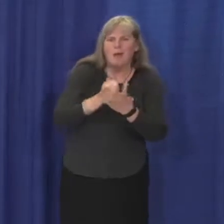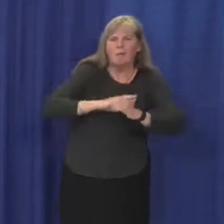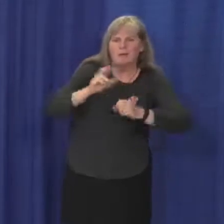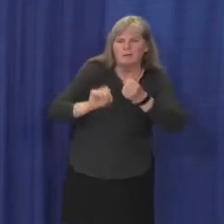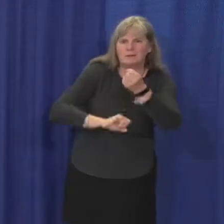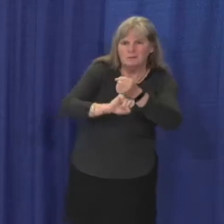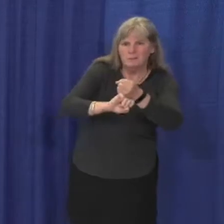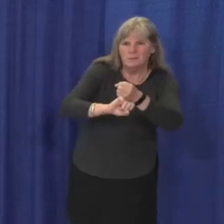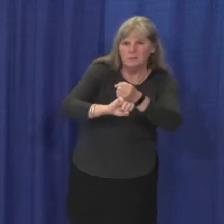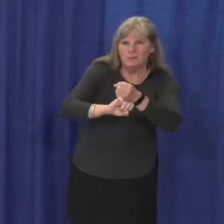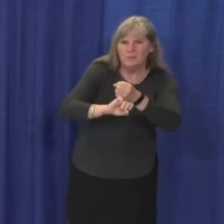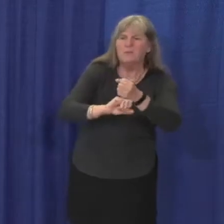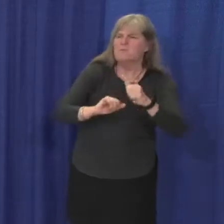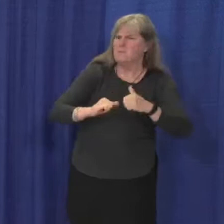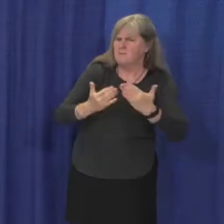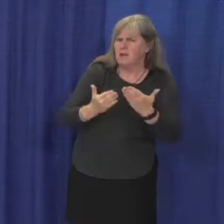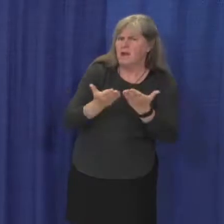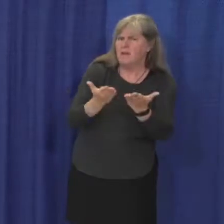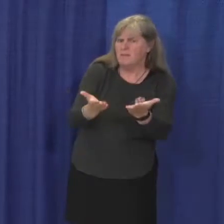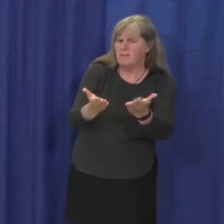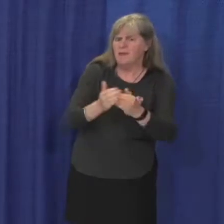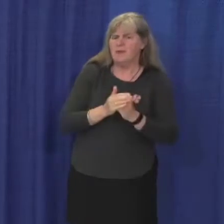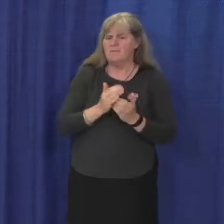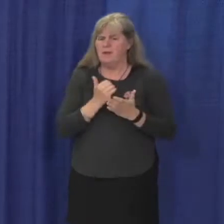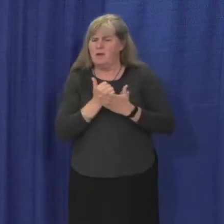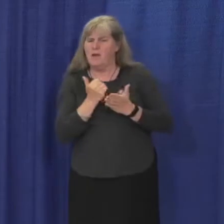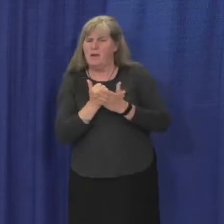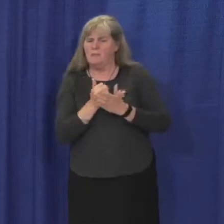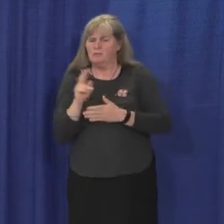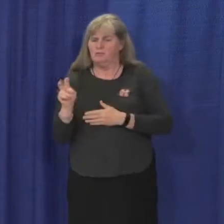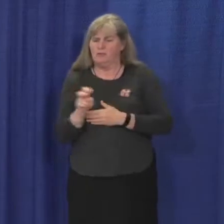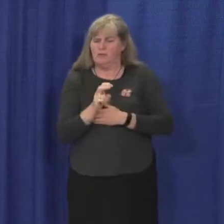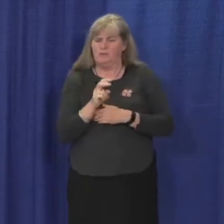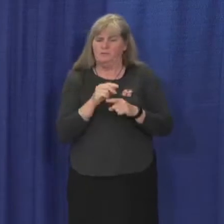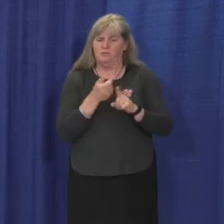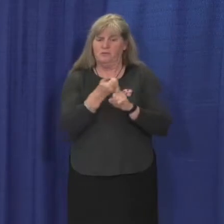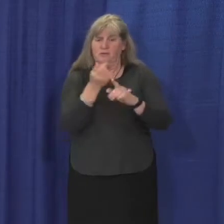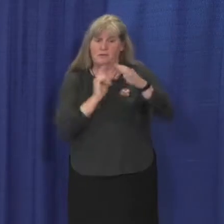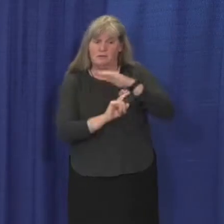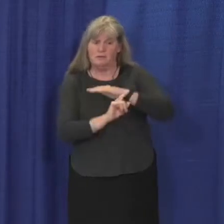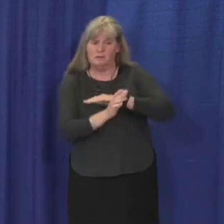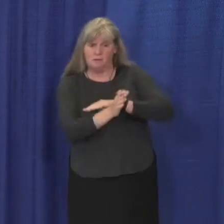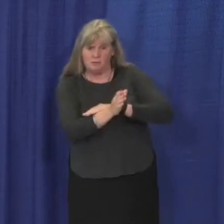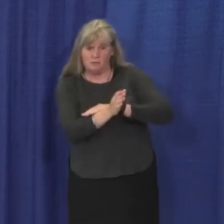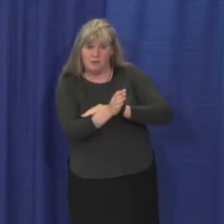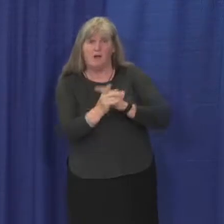Once individuals are identified support is provided to help with the transition in to